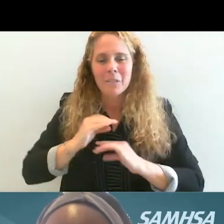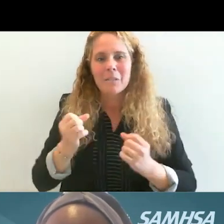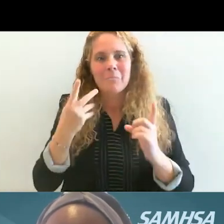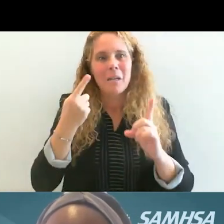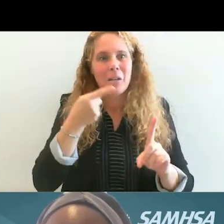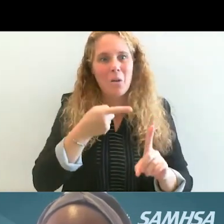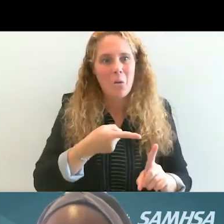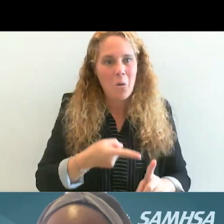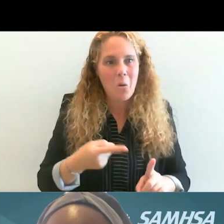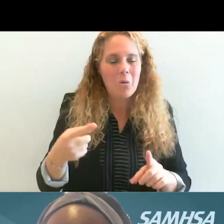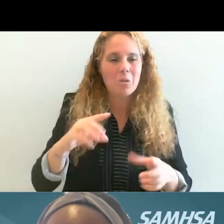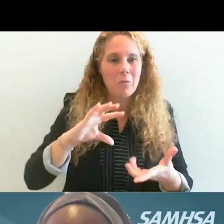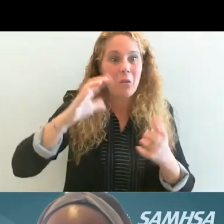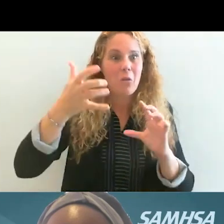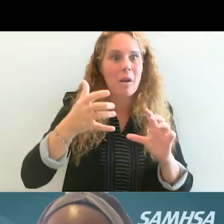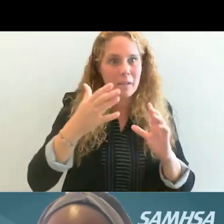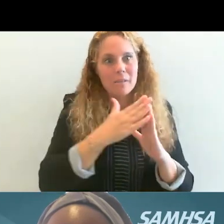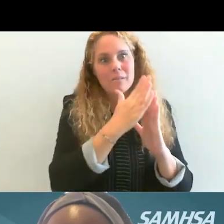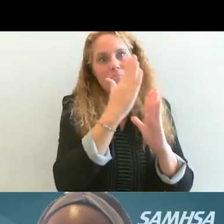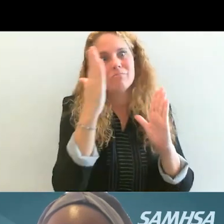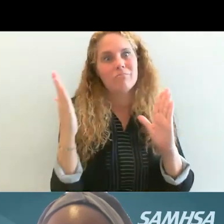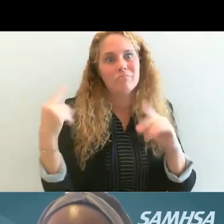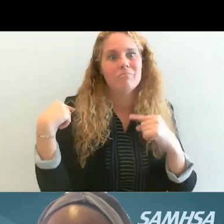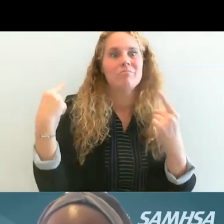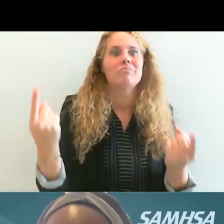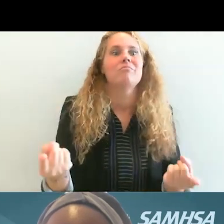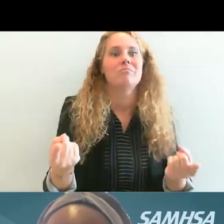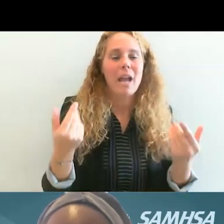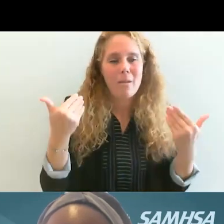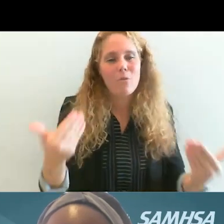THE LAST YEAR AND MOVING FORWARD OVER THE LAST FEW YEARS.